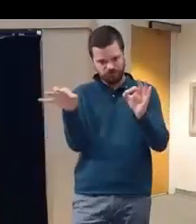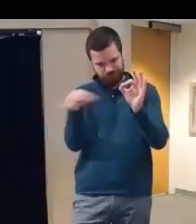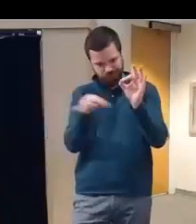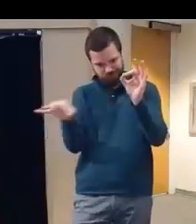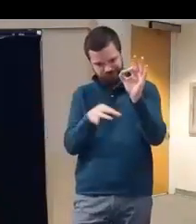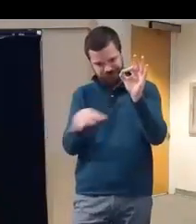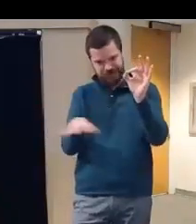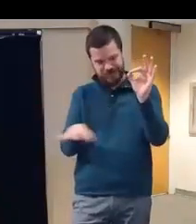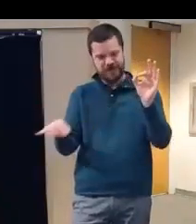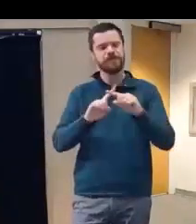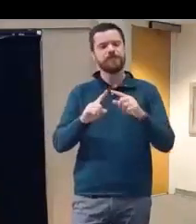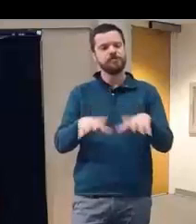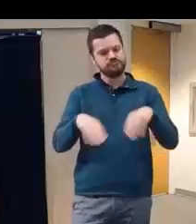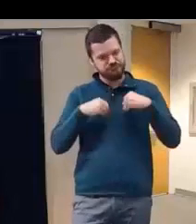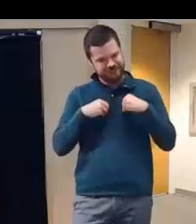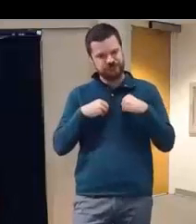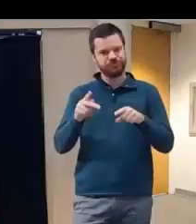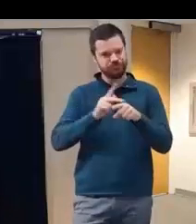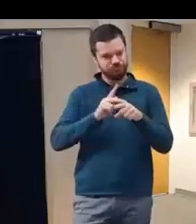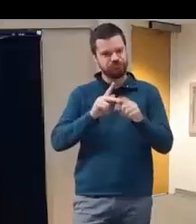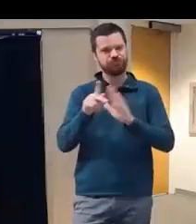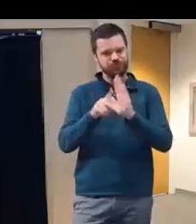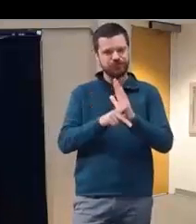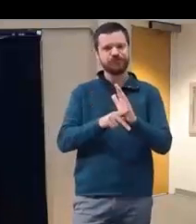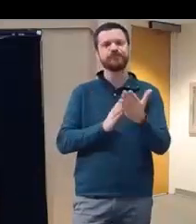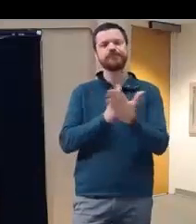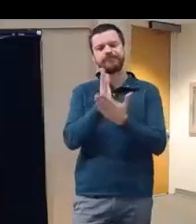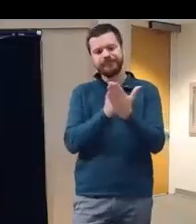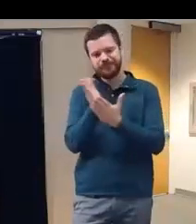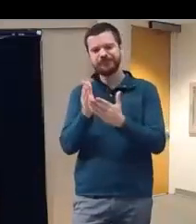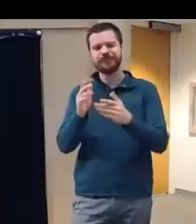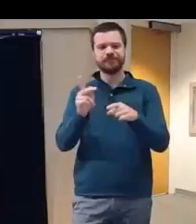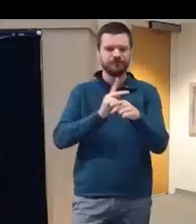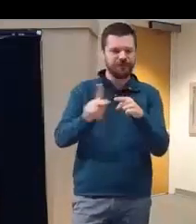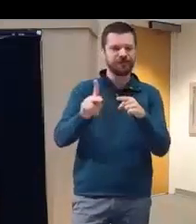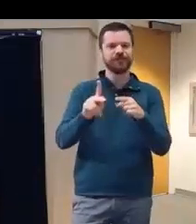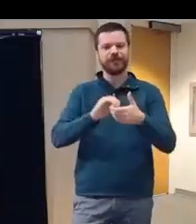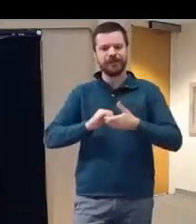embrace the principles of interprofessionalism collaboration lifelong learning and mutuality